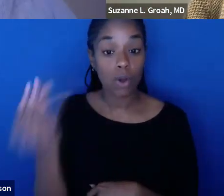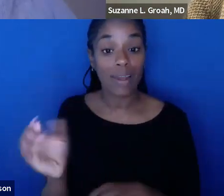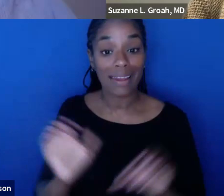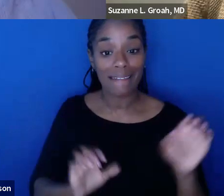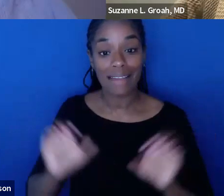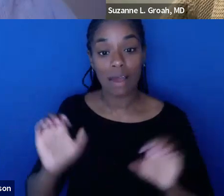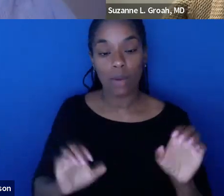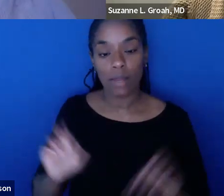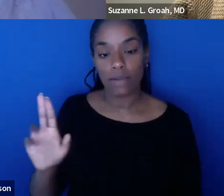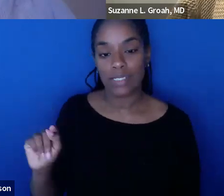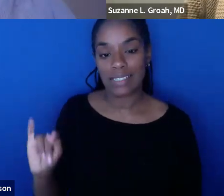infection right now, but monitor it.